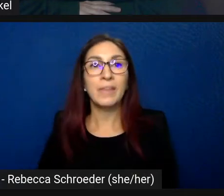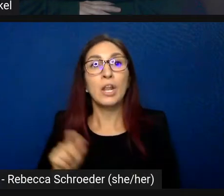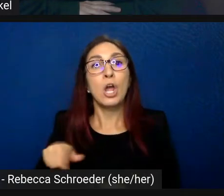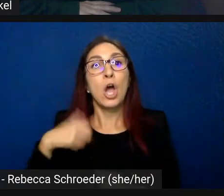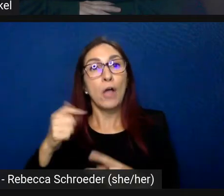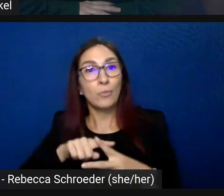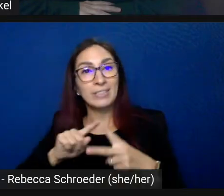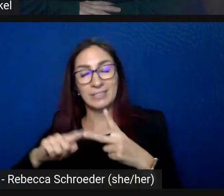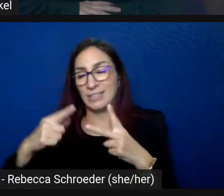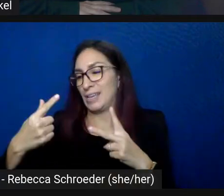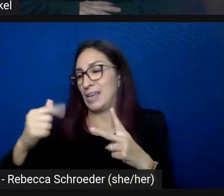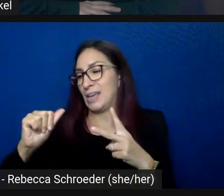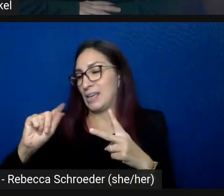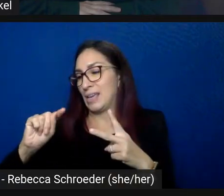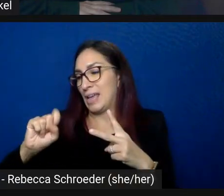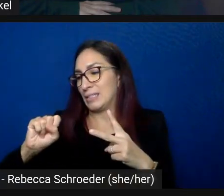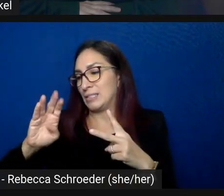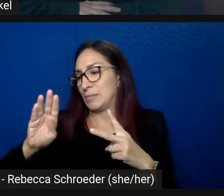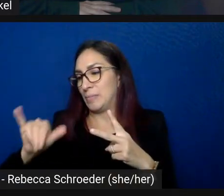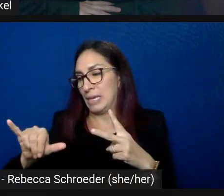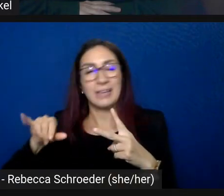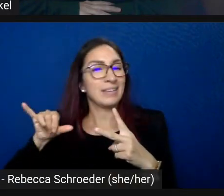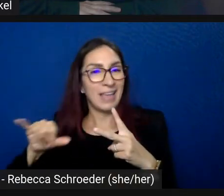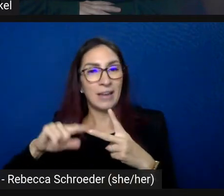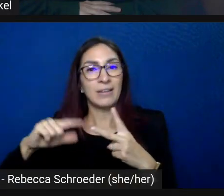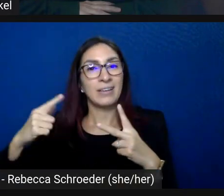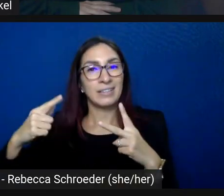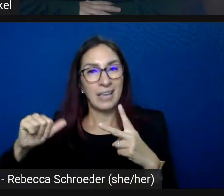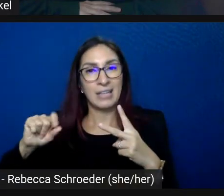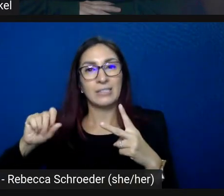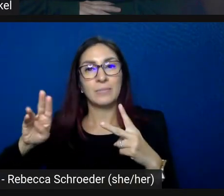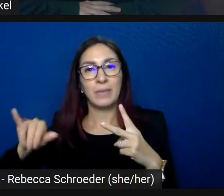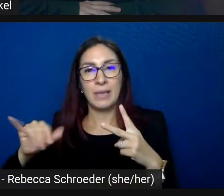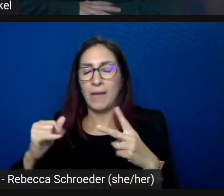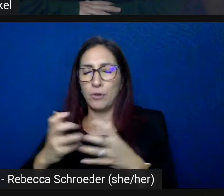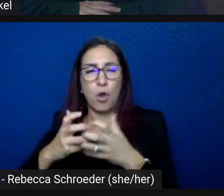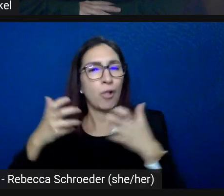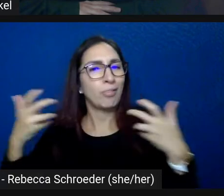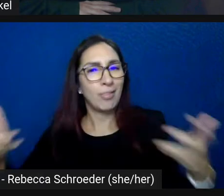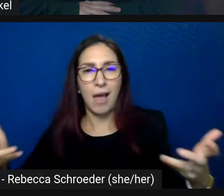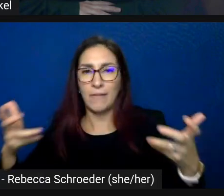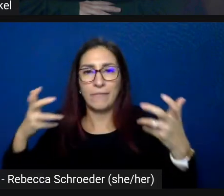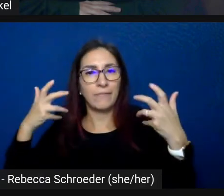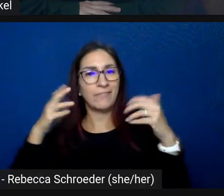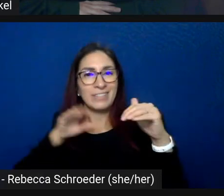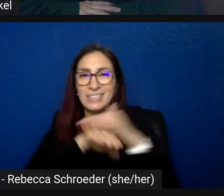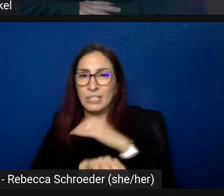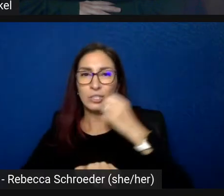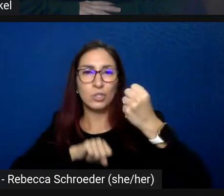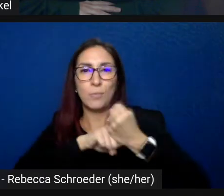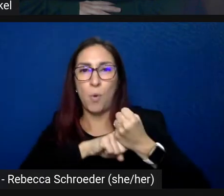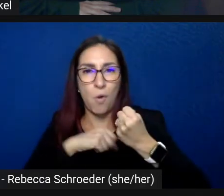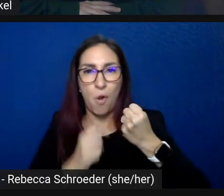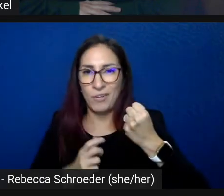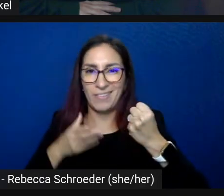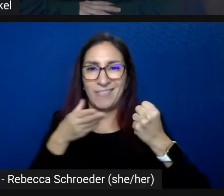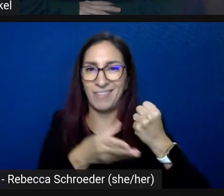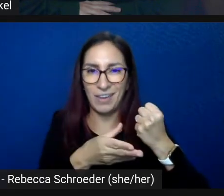Gatsby has a lot of accessibility supports built in. You make your WordPress site.